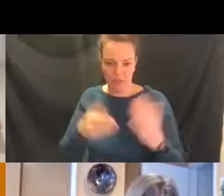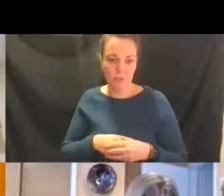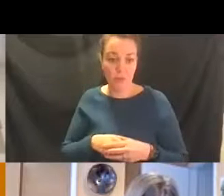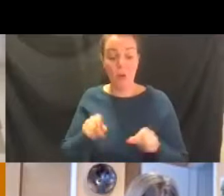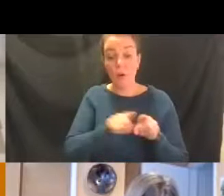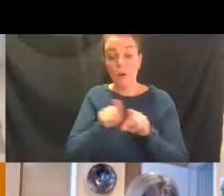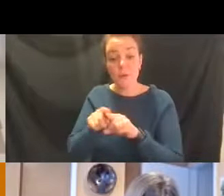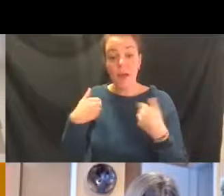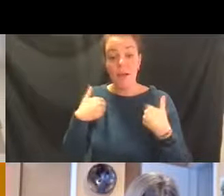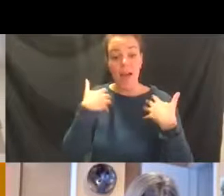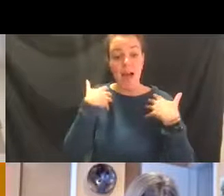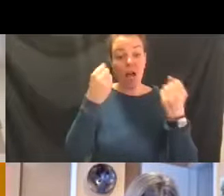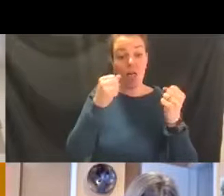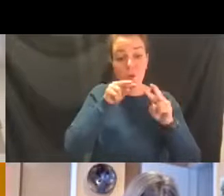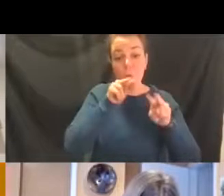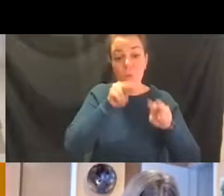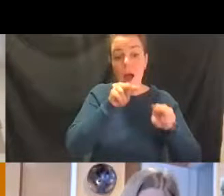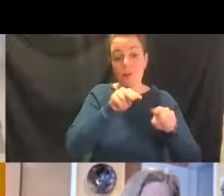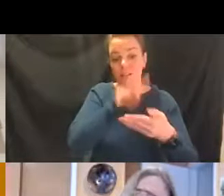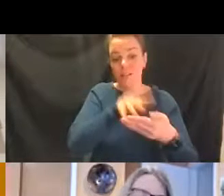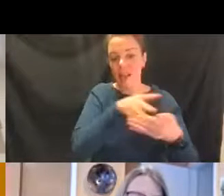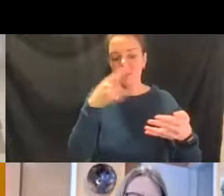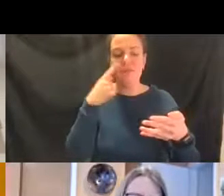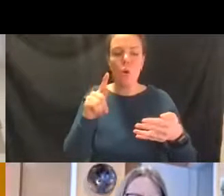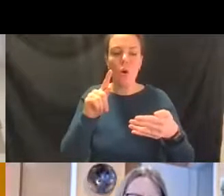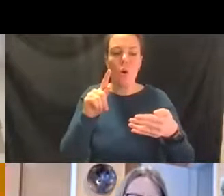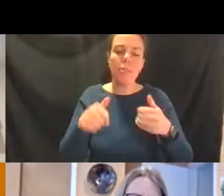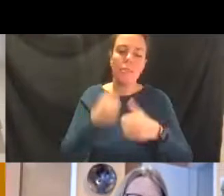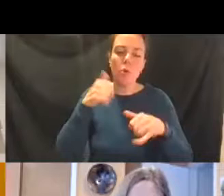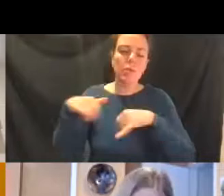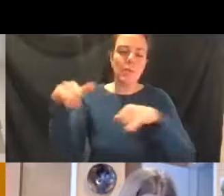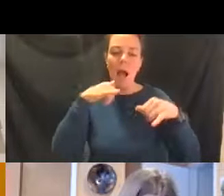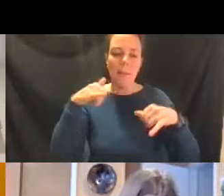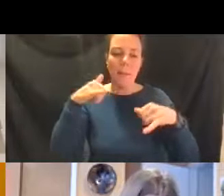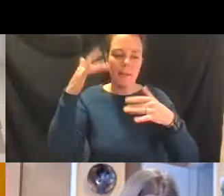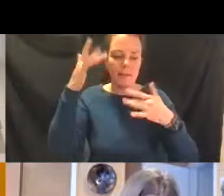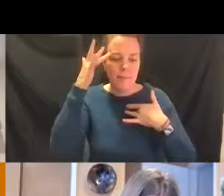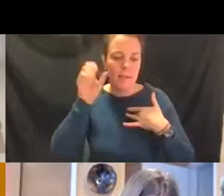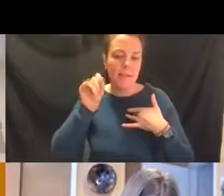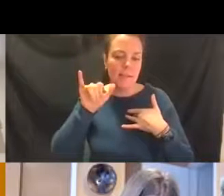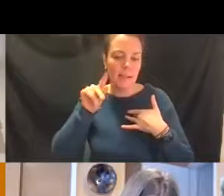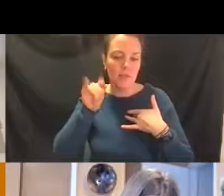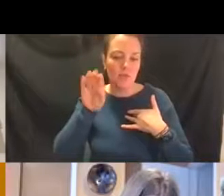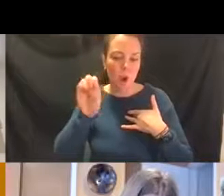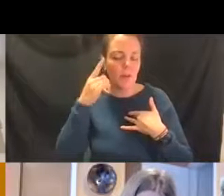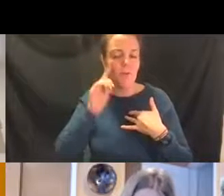for some of the most common syndromes in our population. and there is one for